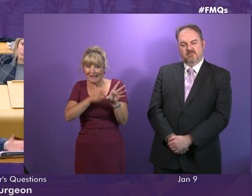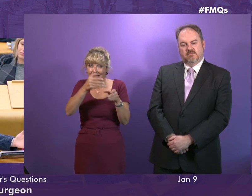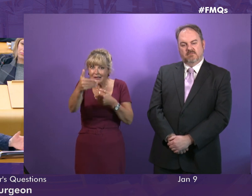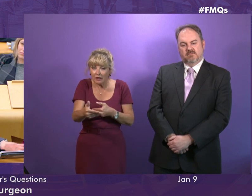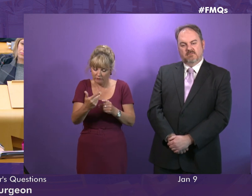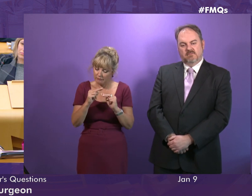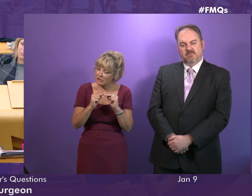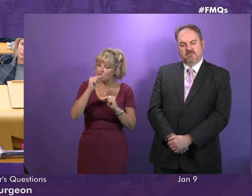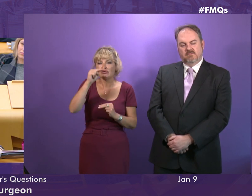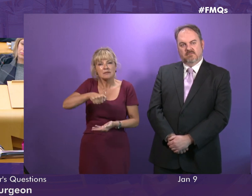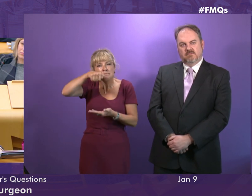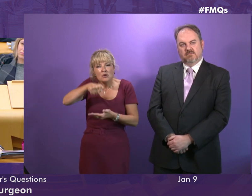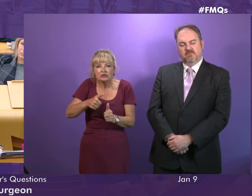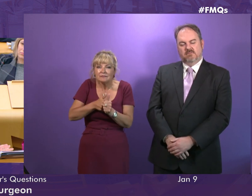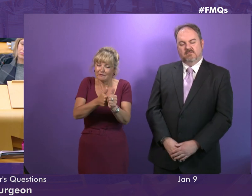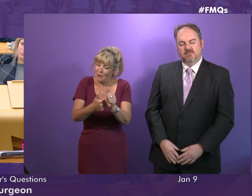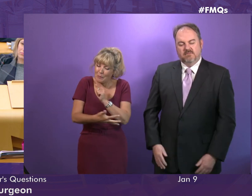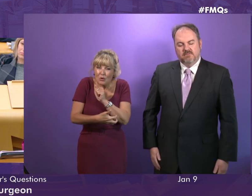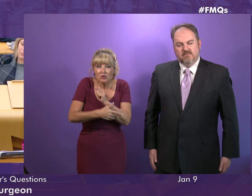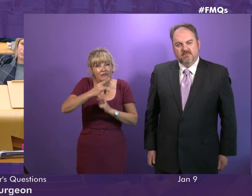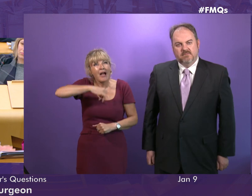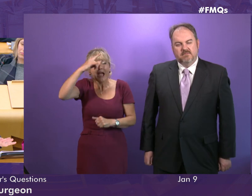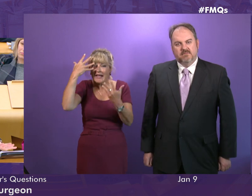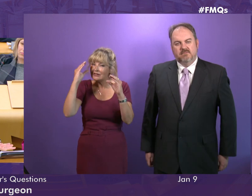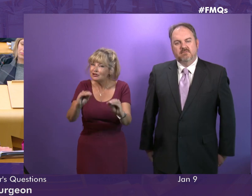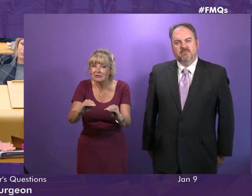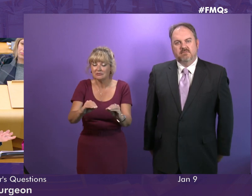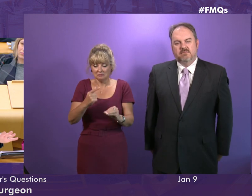support for the poorest independent students in higher education. We have also introduced